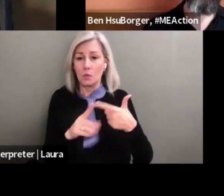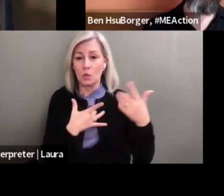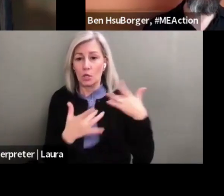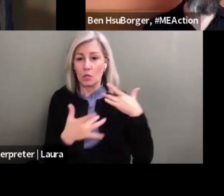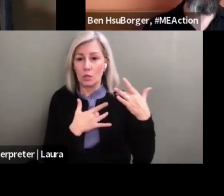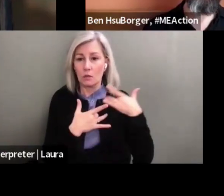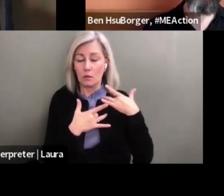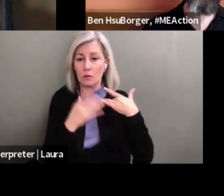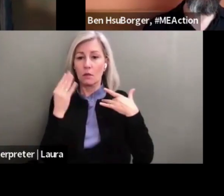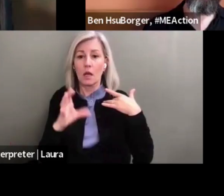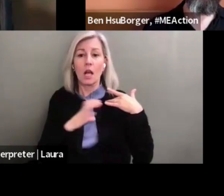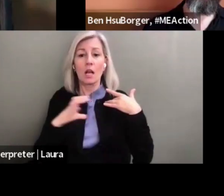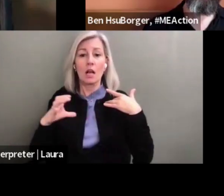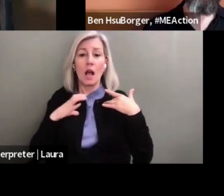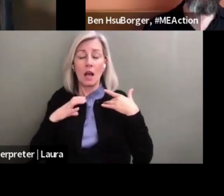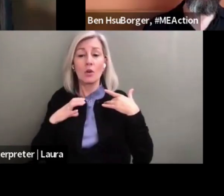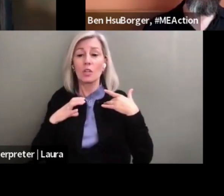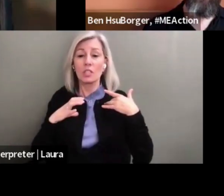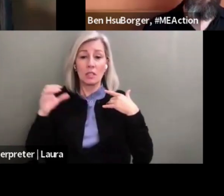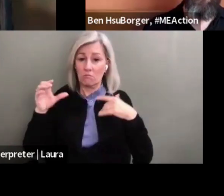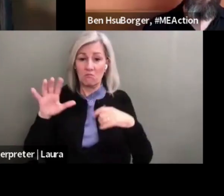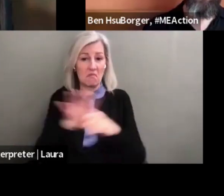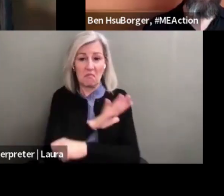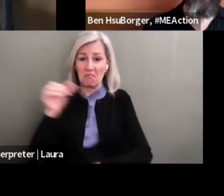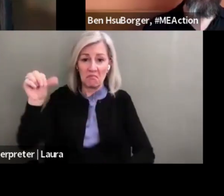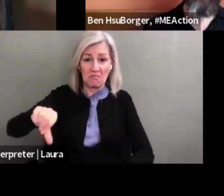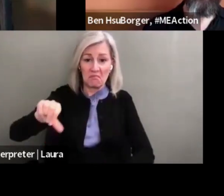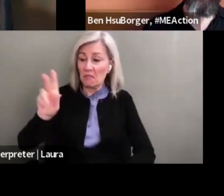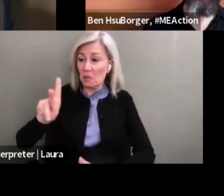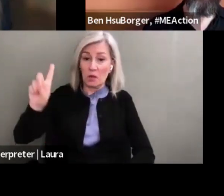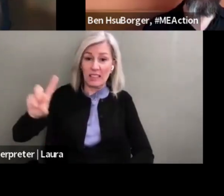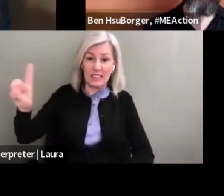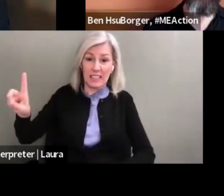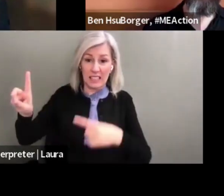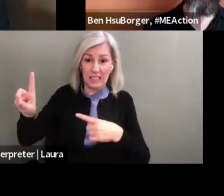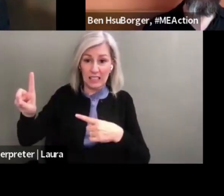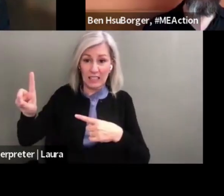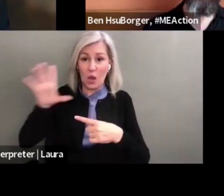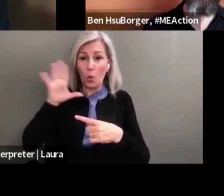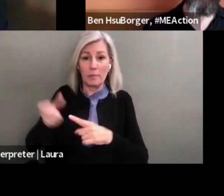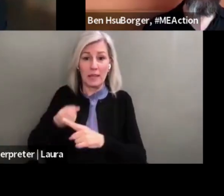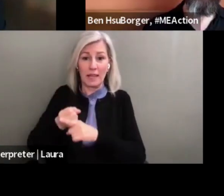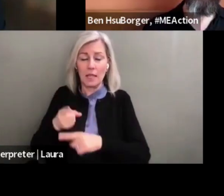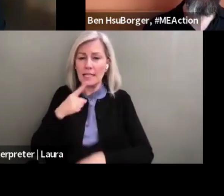the legislature when they make those decisions. The second thing we are really worried about, by the way,